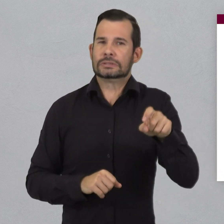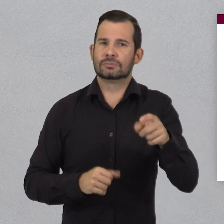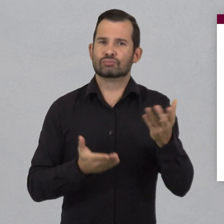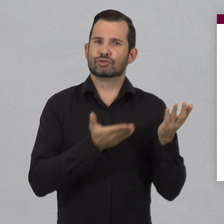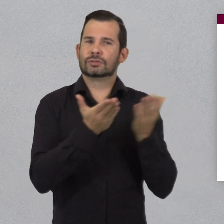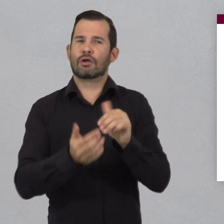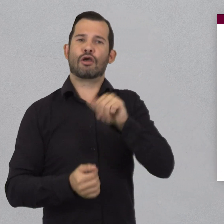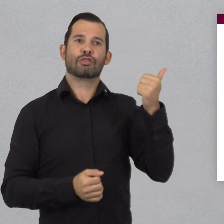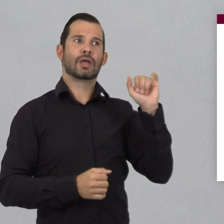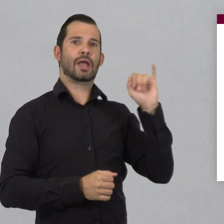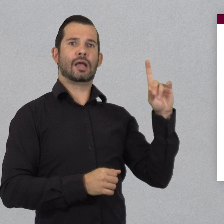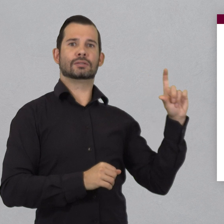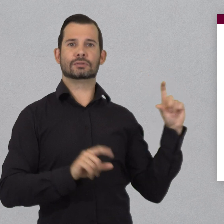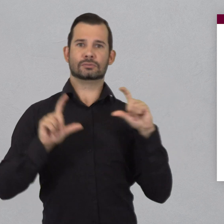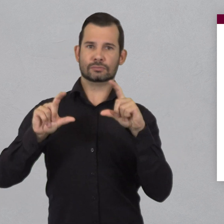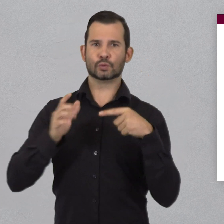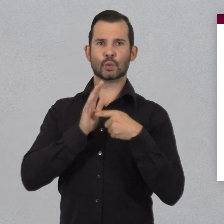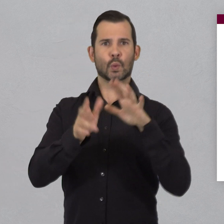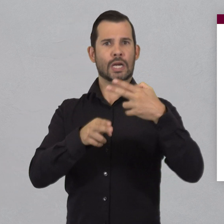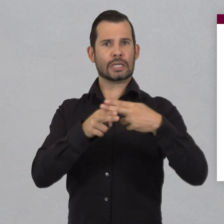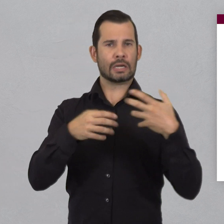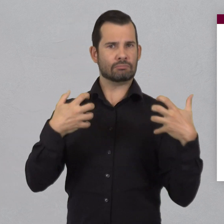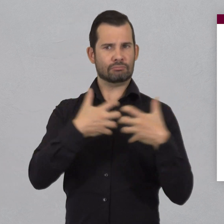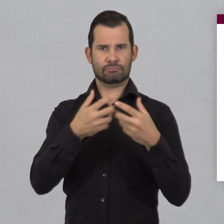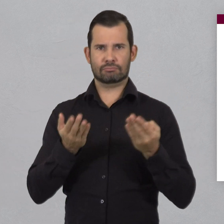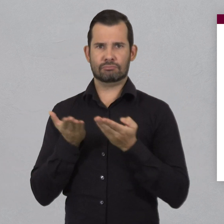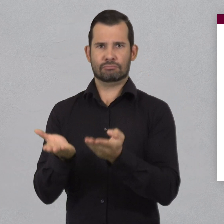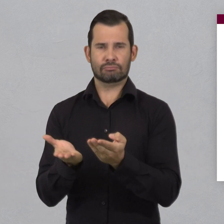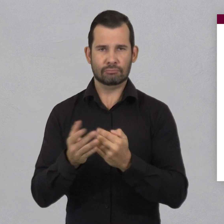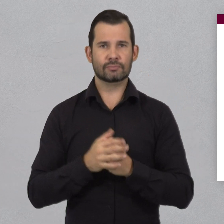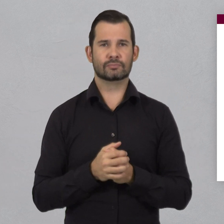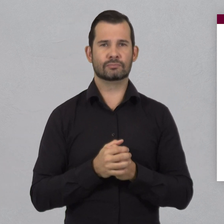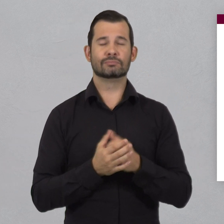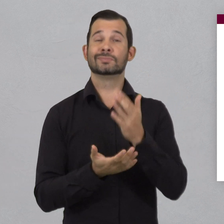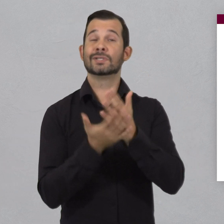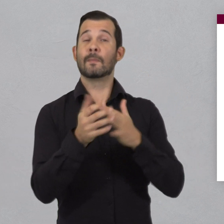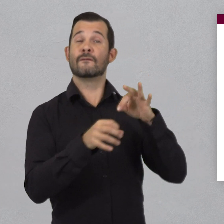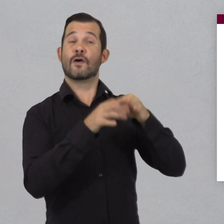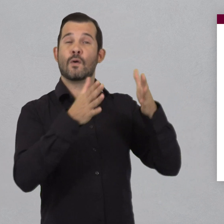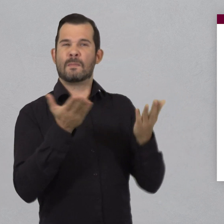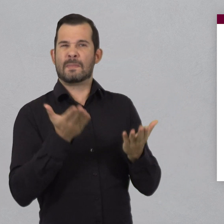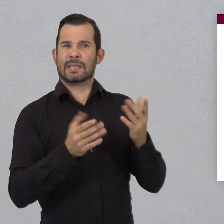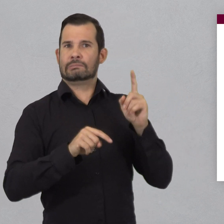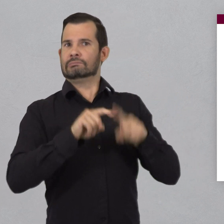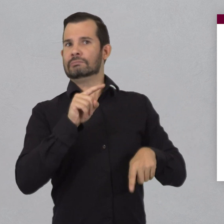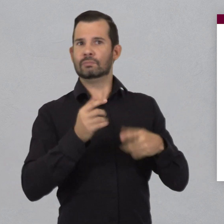one other piece of ID showing your name.) Some voters may not be able to prove their